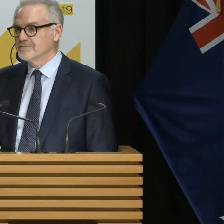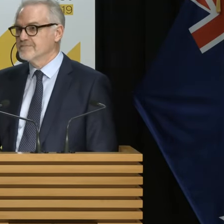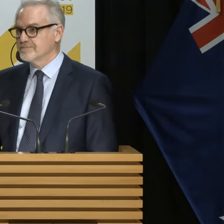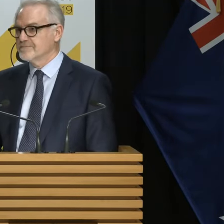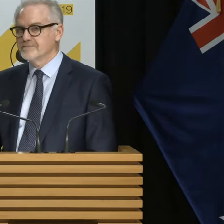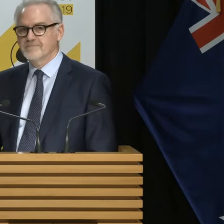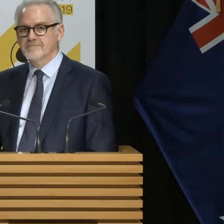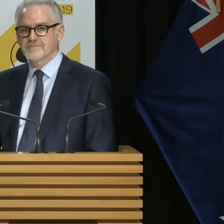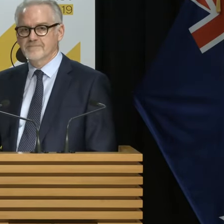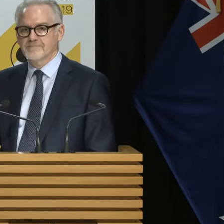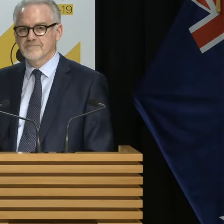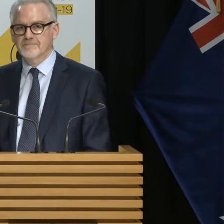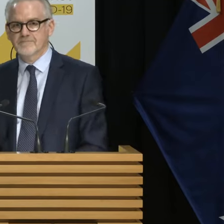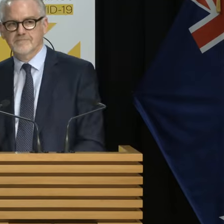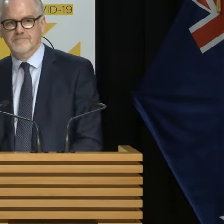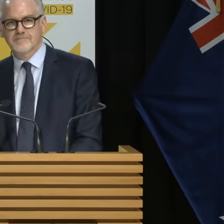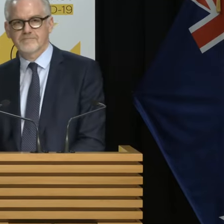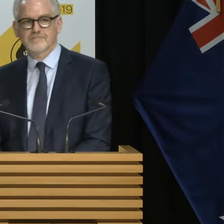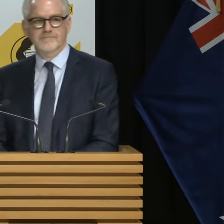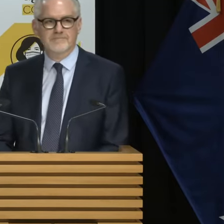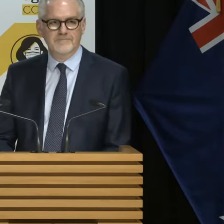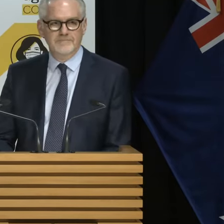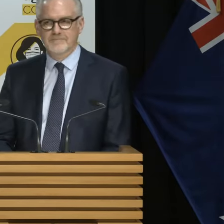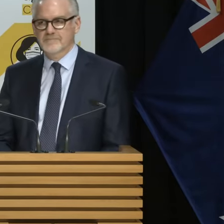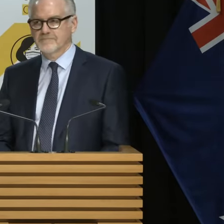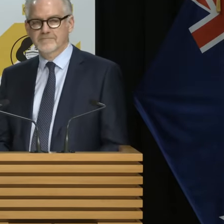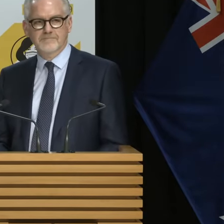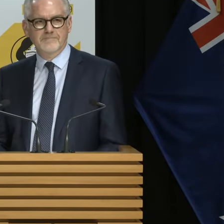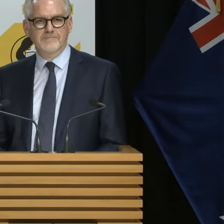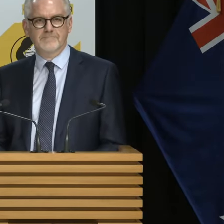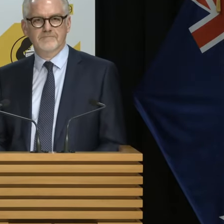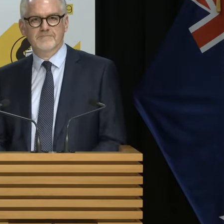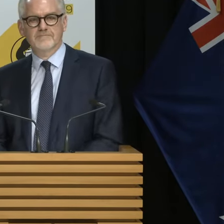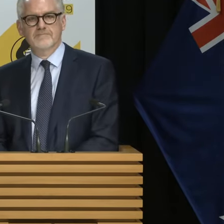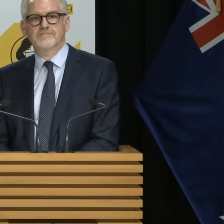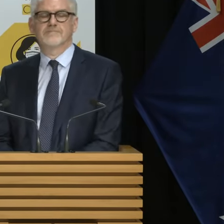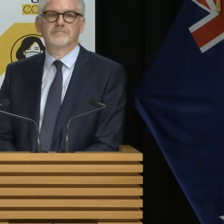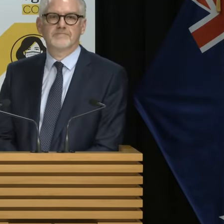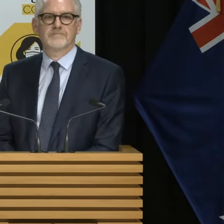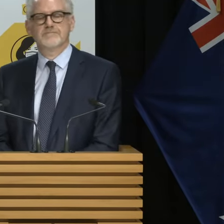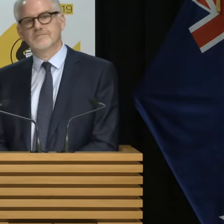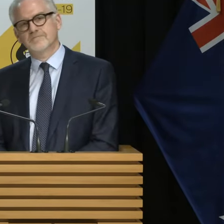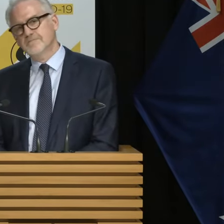you will be asking why are we doing this, we could be doing this better? Is it